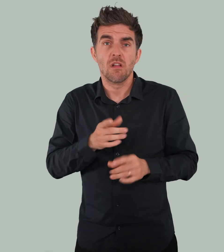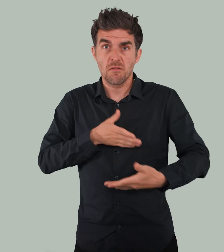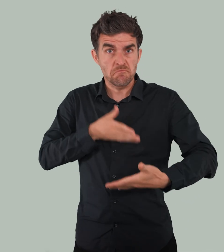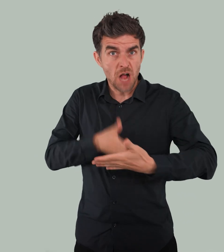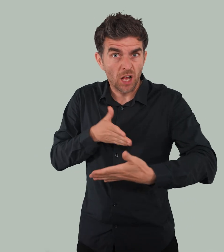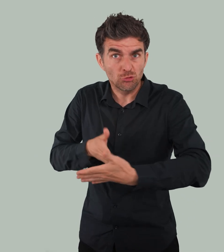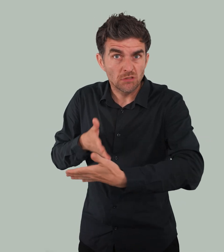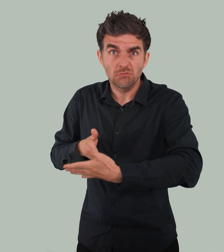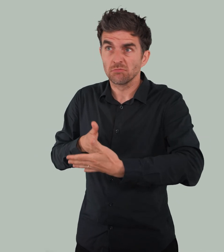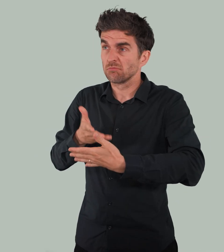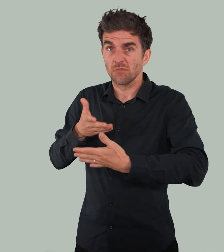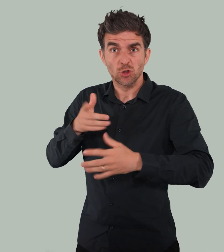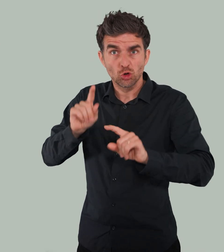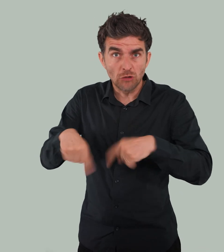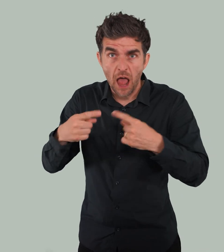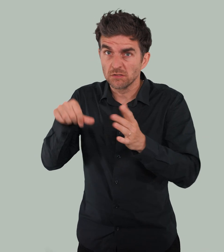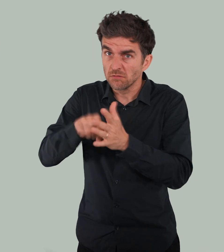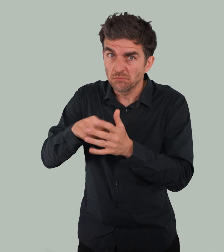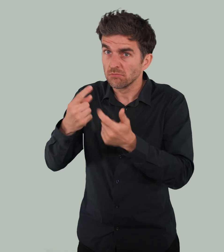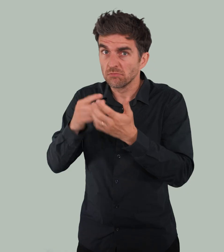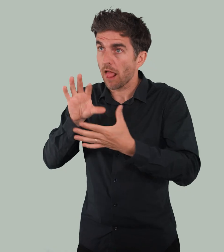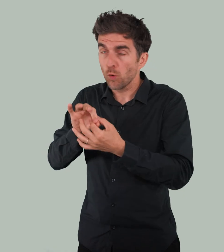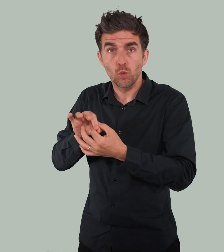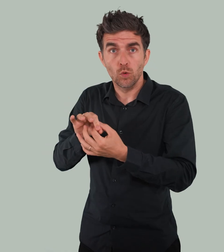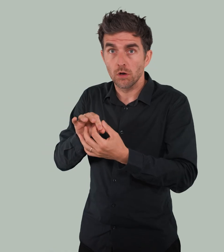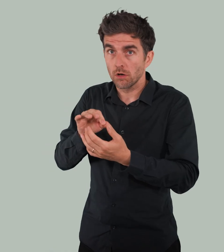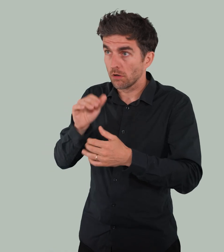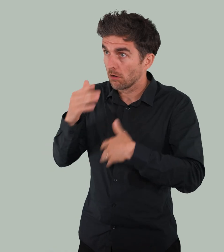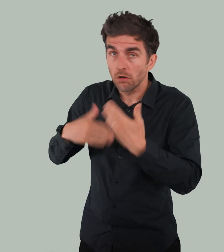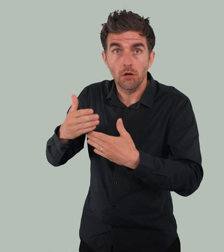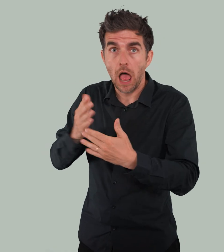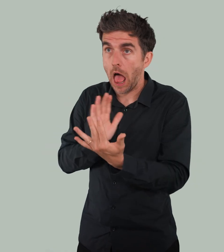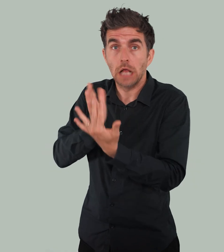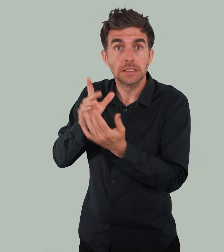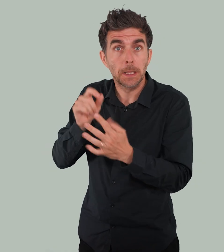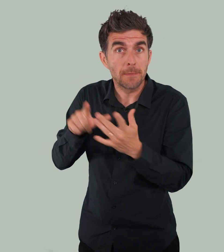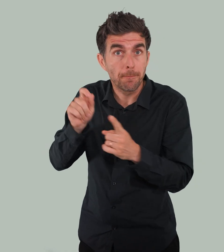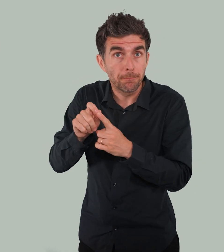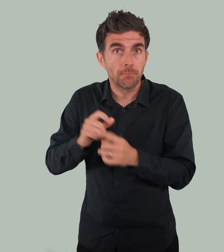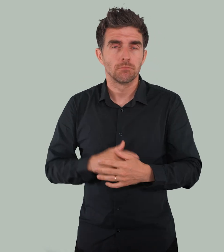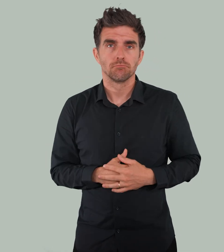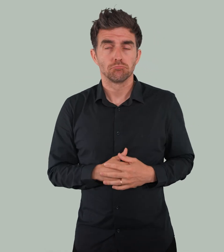Barriers and challenges in accessing PIP